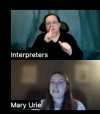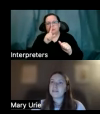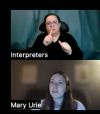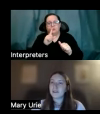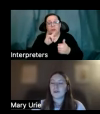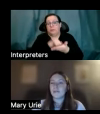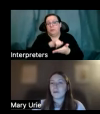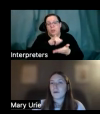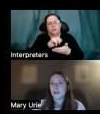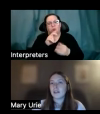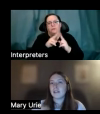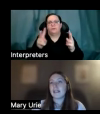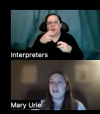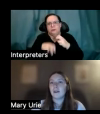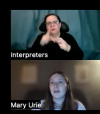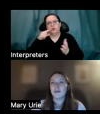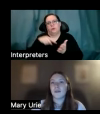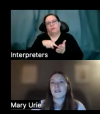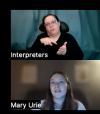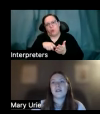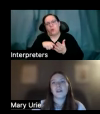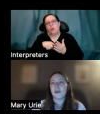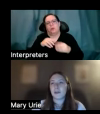difficult to afford, getting her those services without the